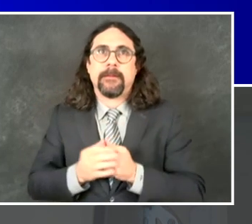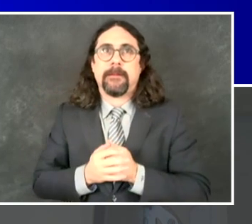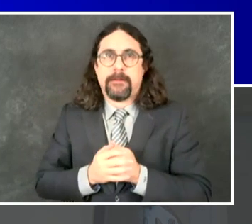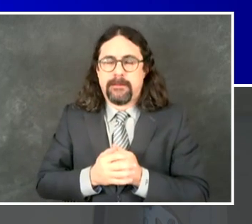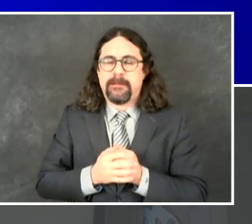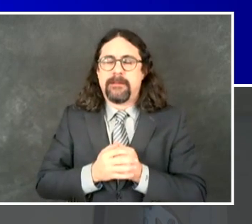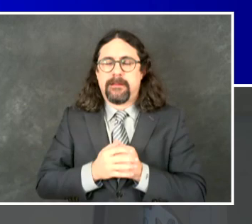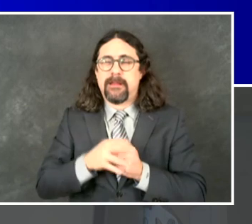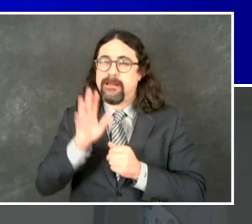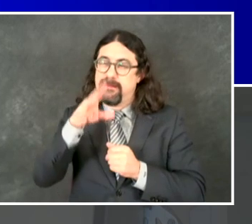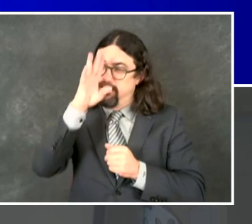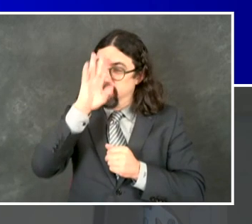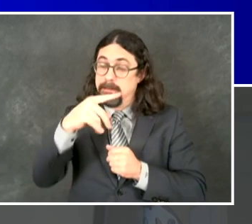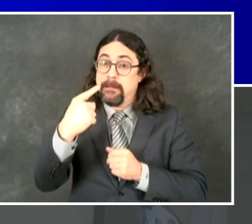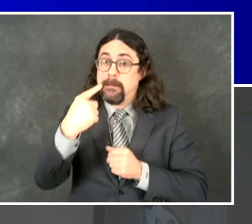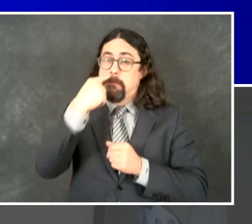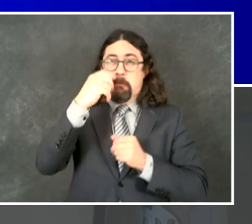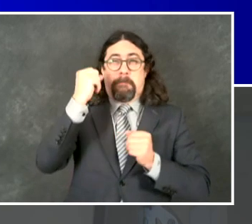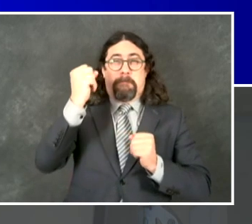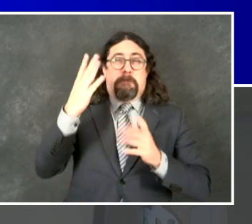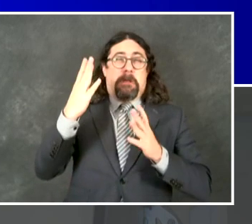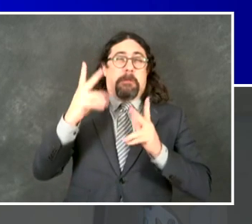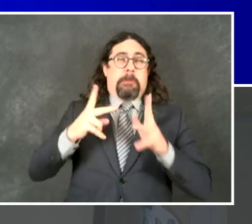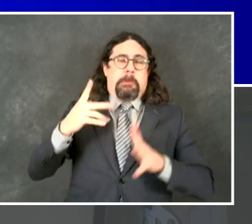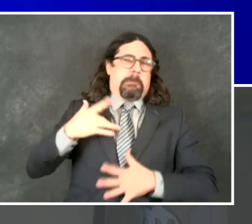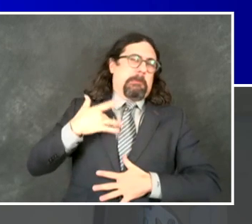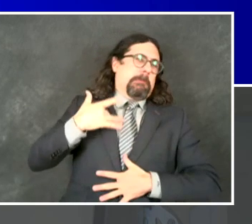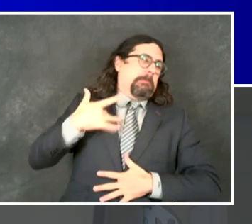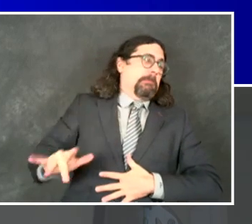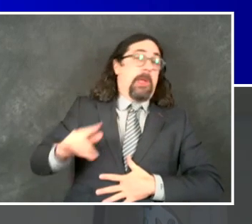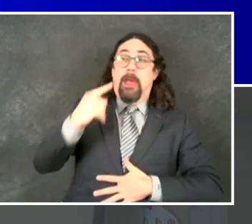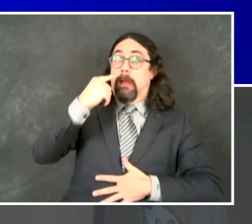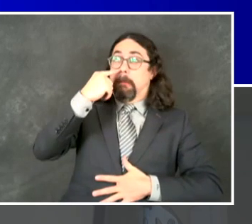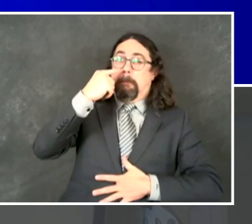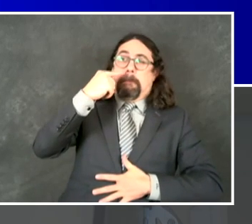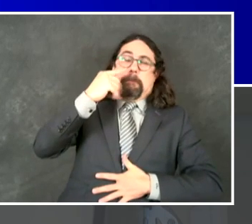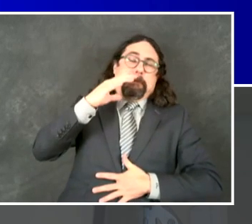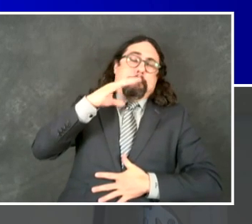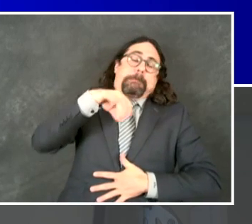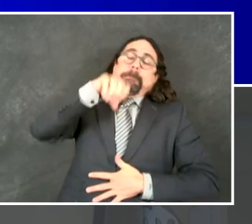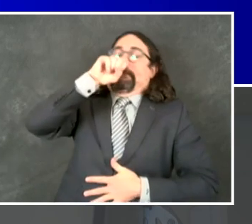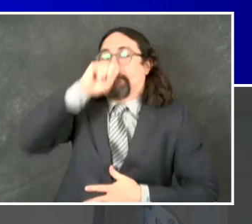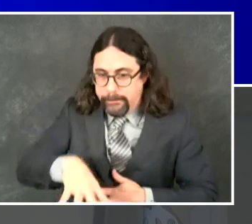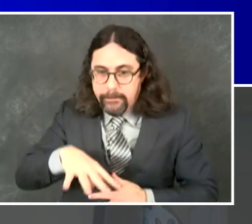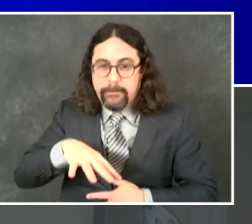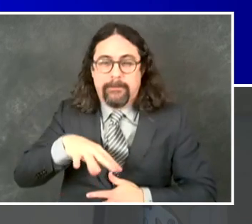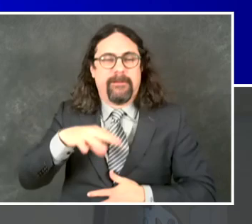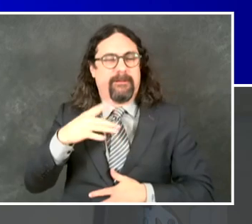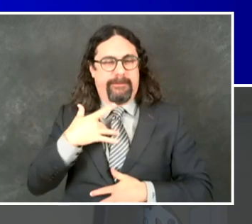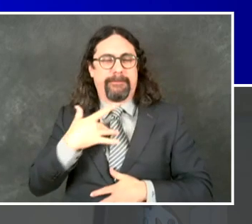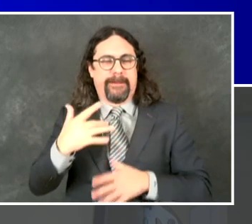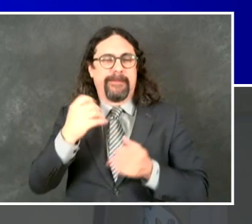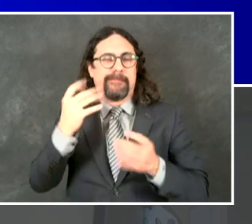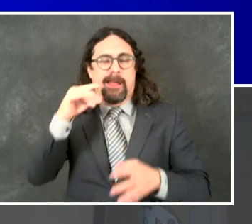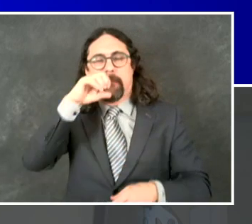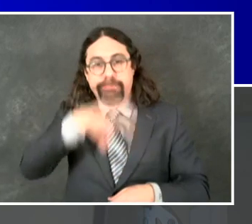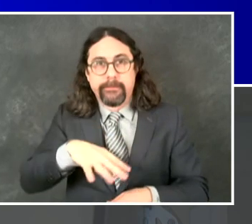NOW, A LOT OF METI TIMES, IT'S MADE THE PATIENTS TO EXPOSE THE HEALTH